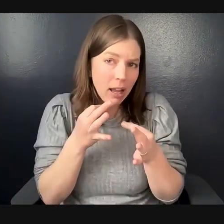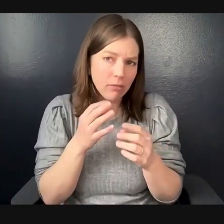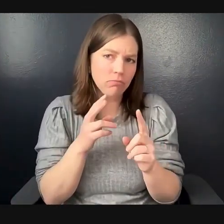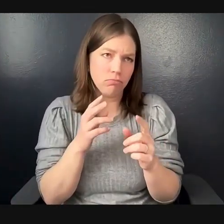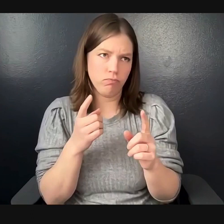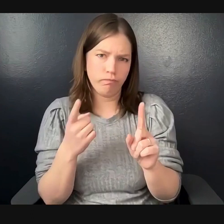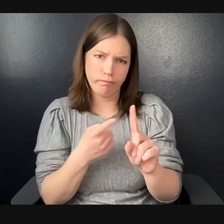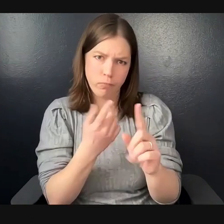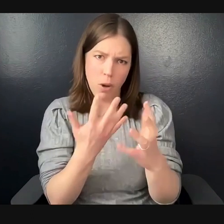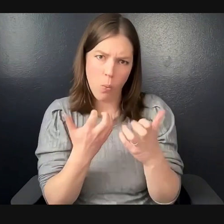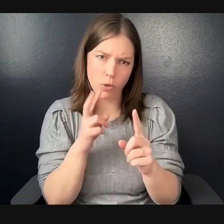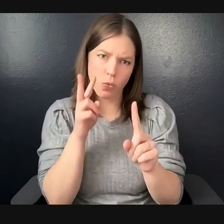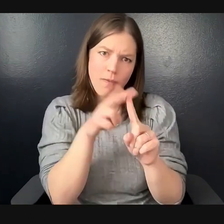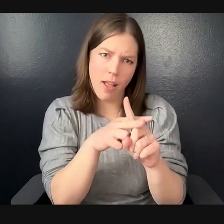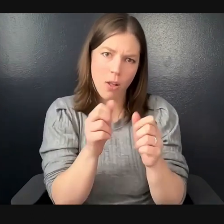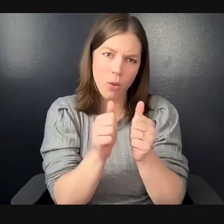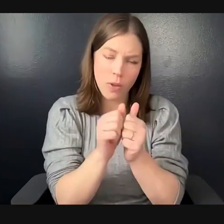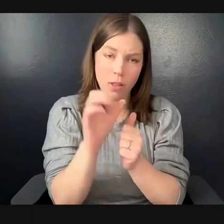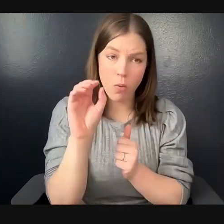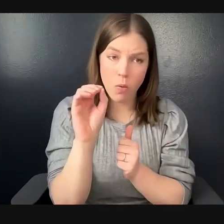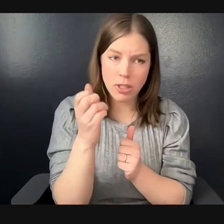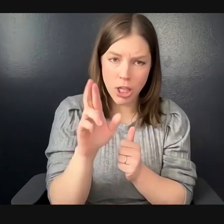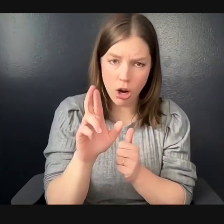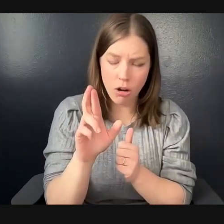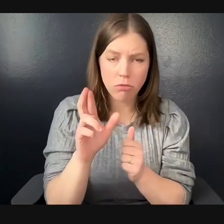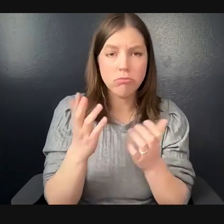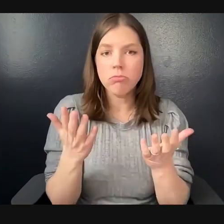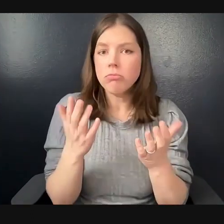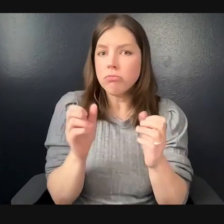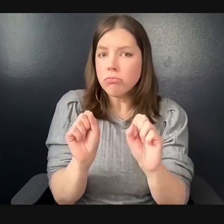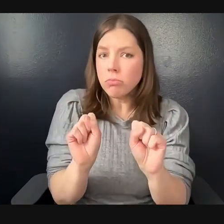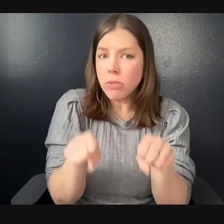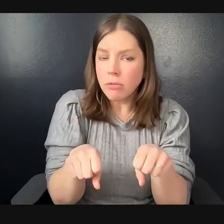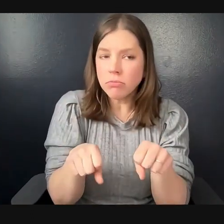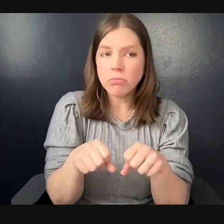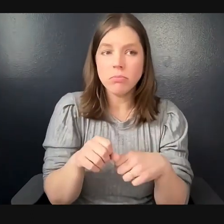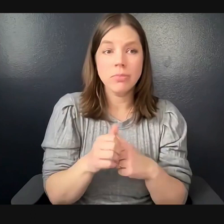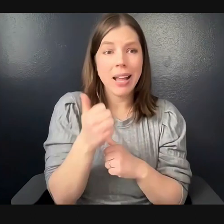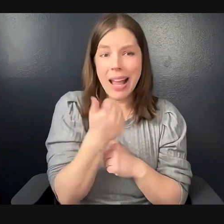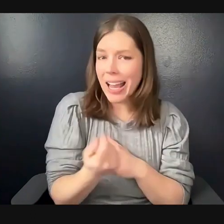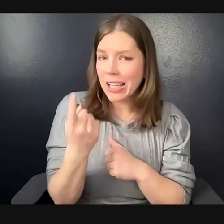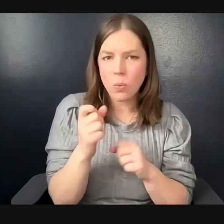If you decide to file a grievance with the Office of Civil Rights, you can do that.